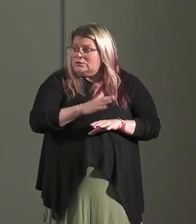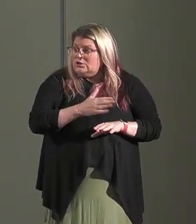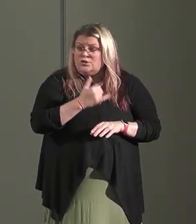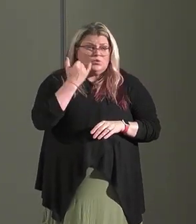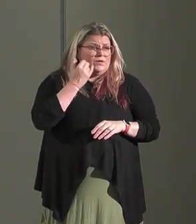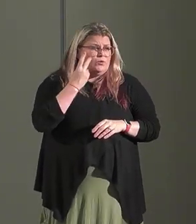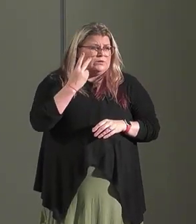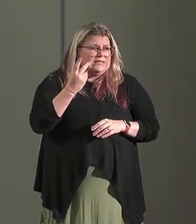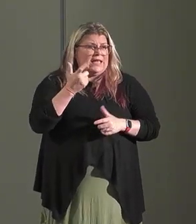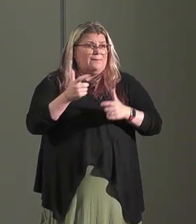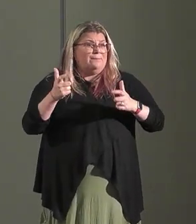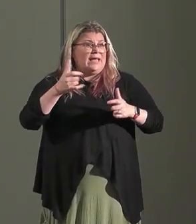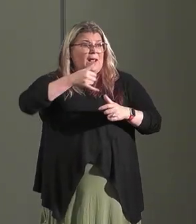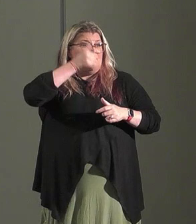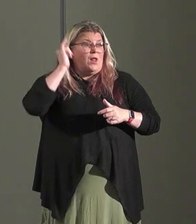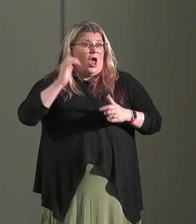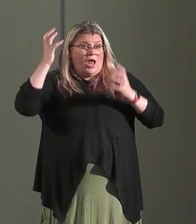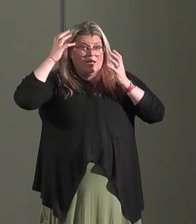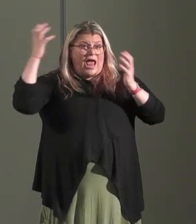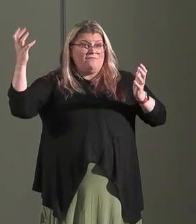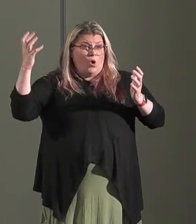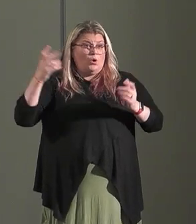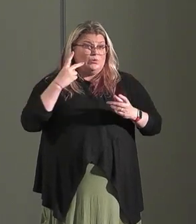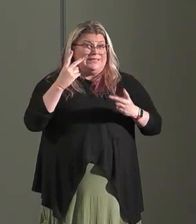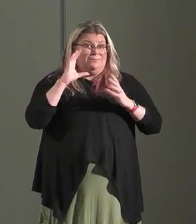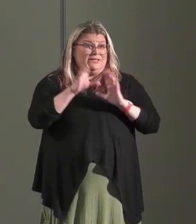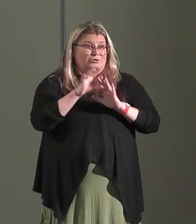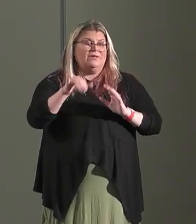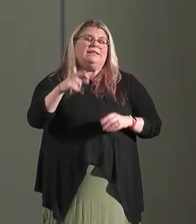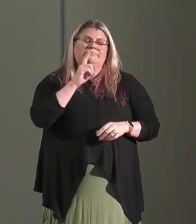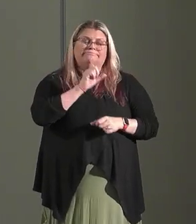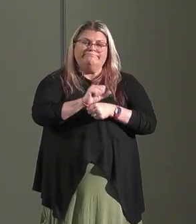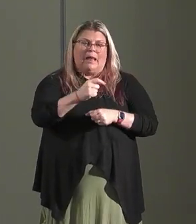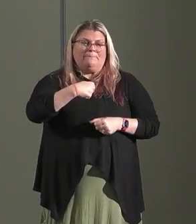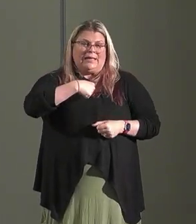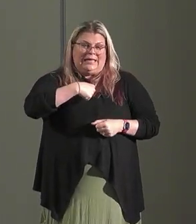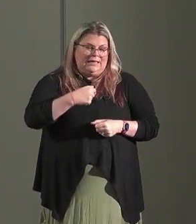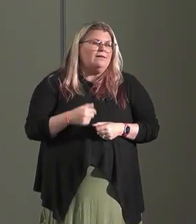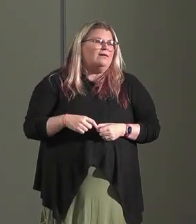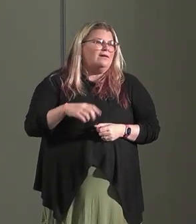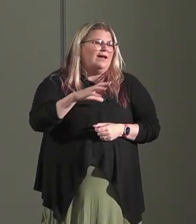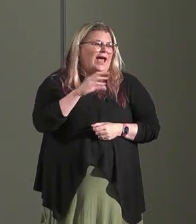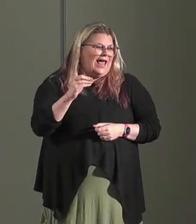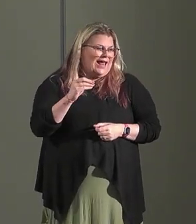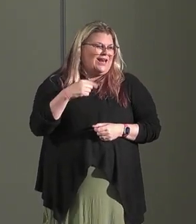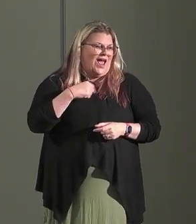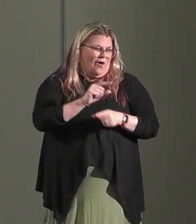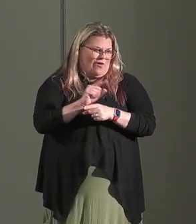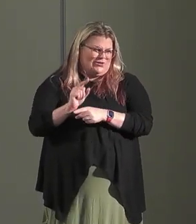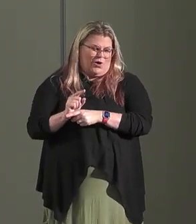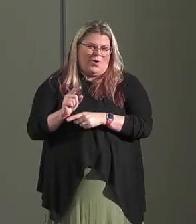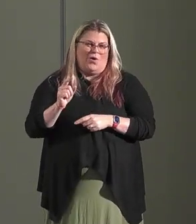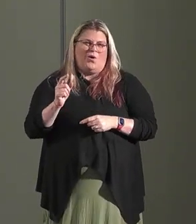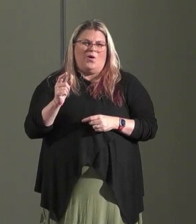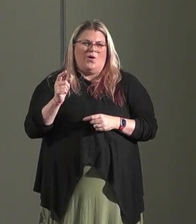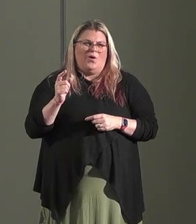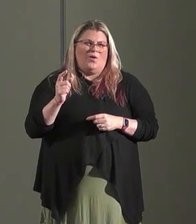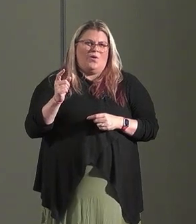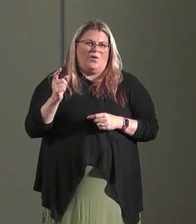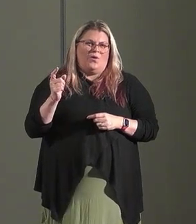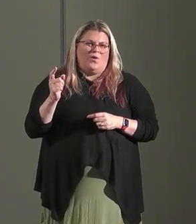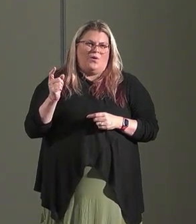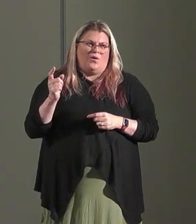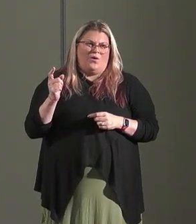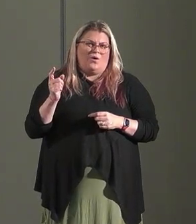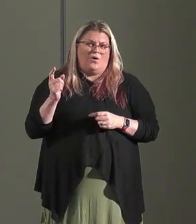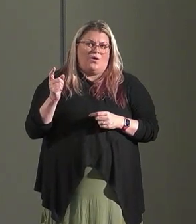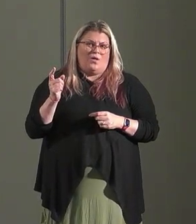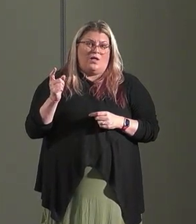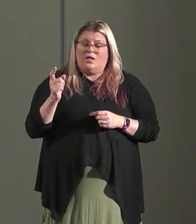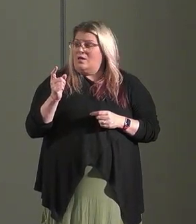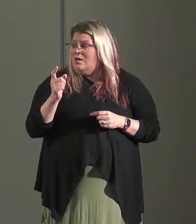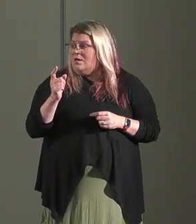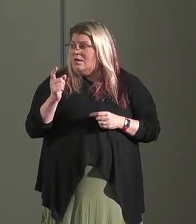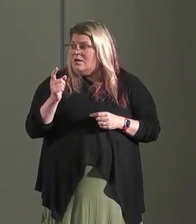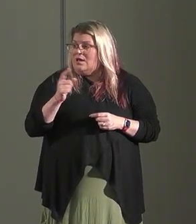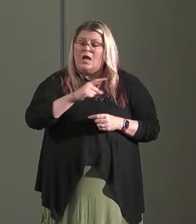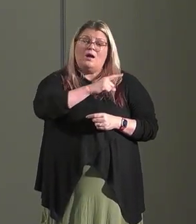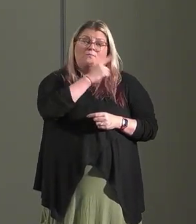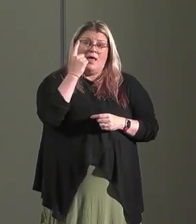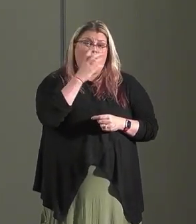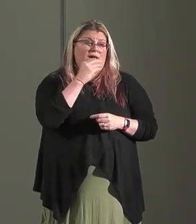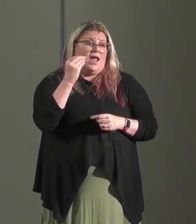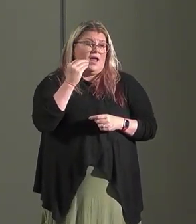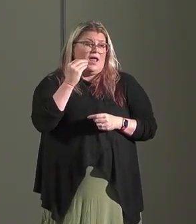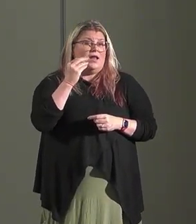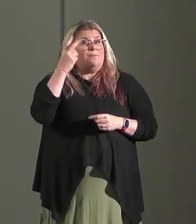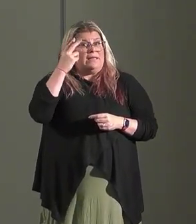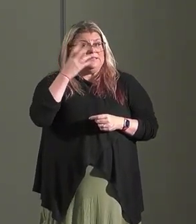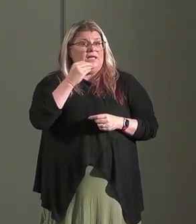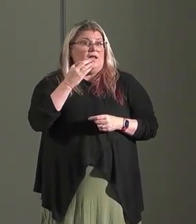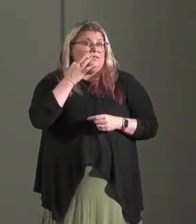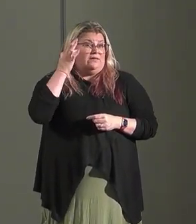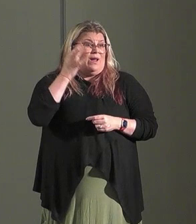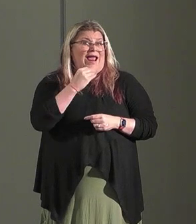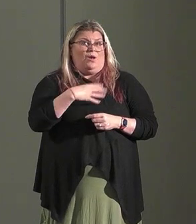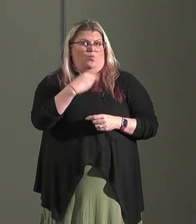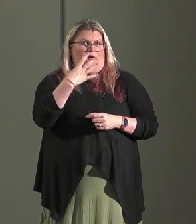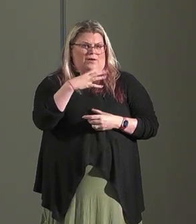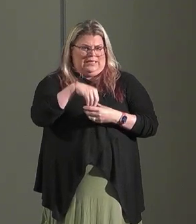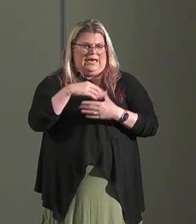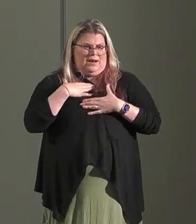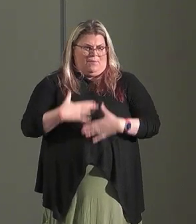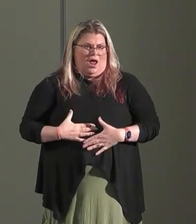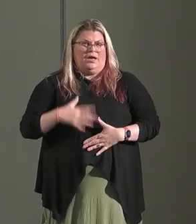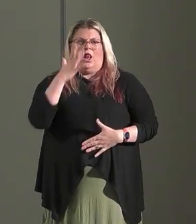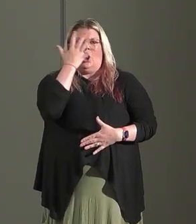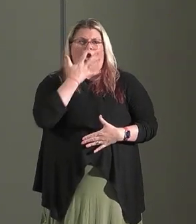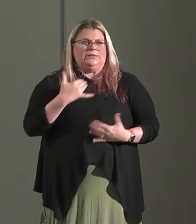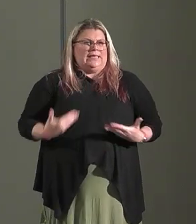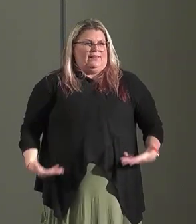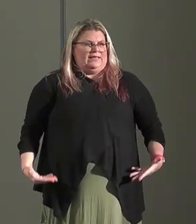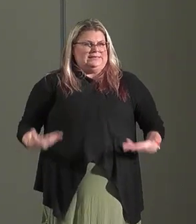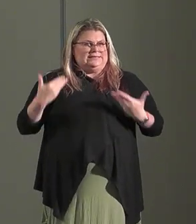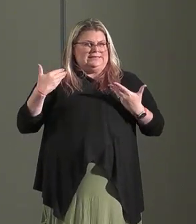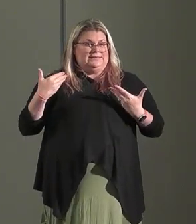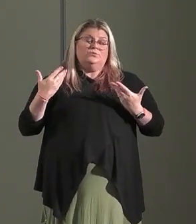blonde Afro that is me. I'm black Native Mexican and white in a body that looks like this which is